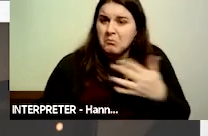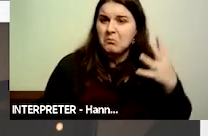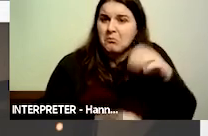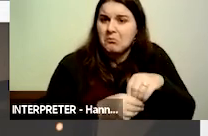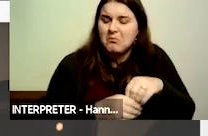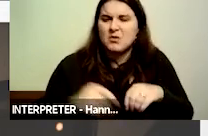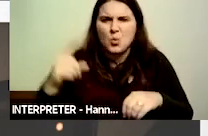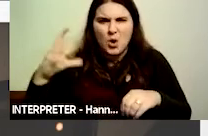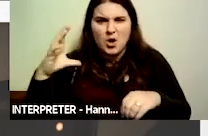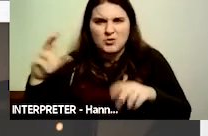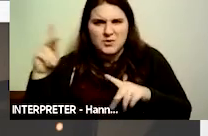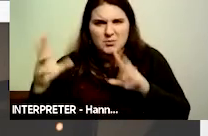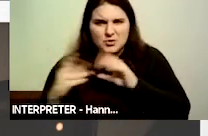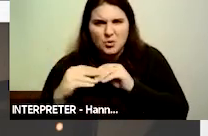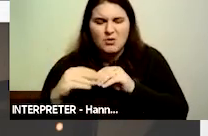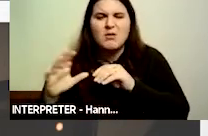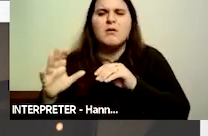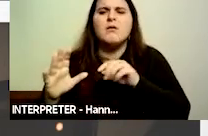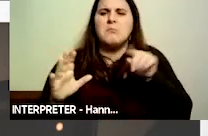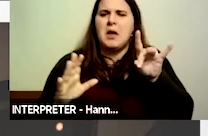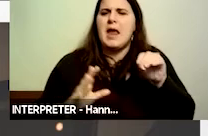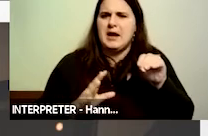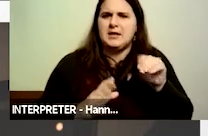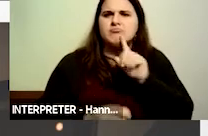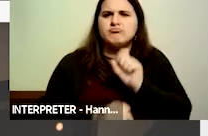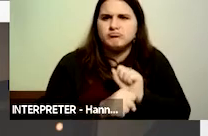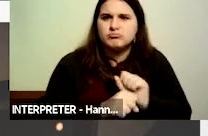Ben Woelk: In a good number of them work their way all the way up to the tiger belt